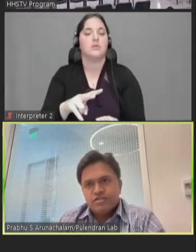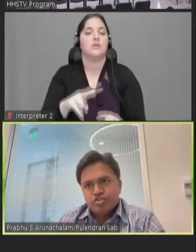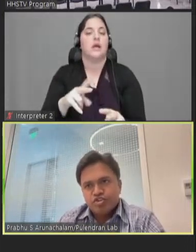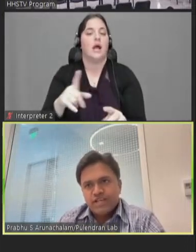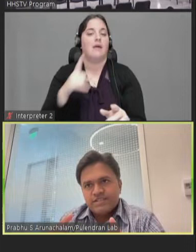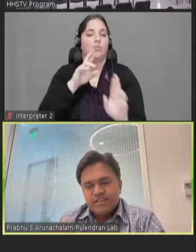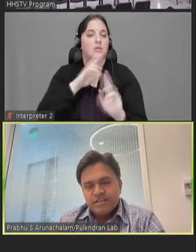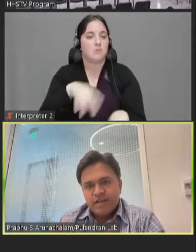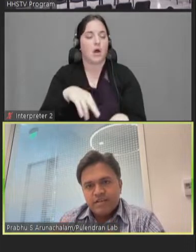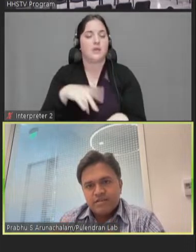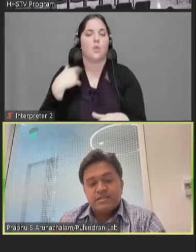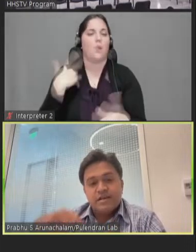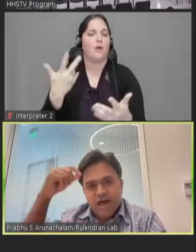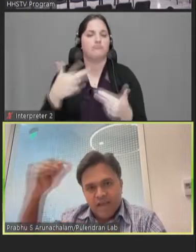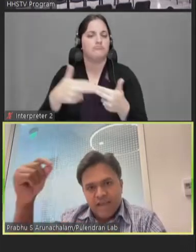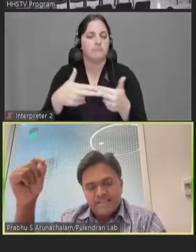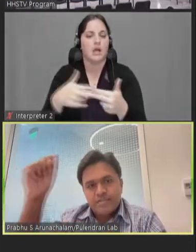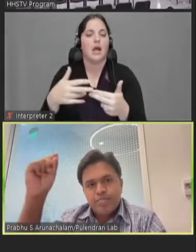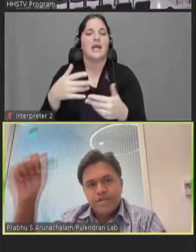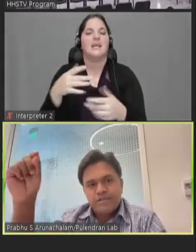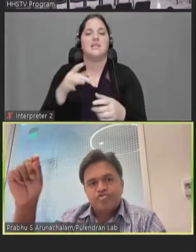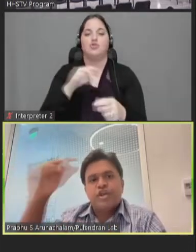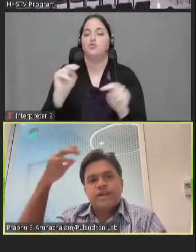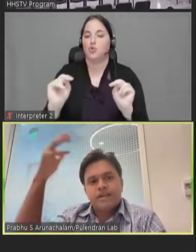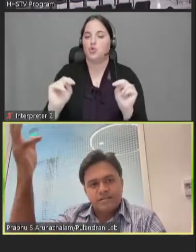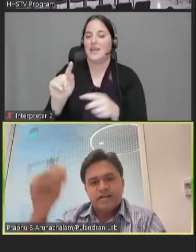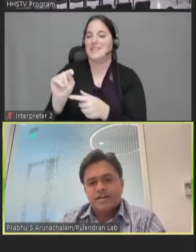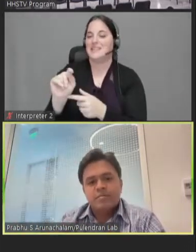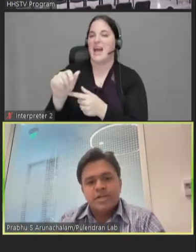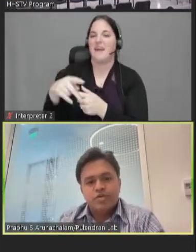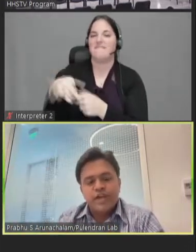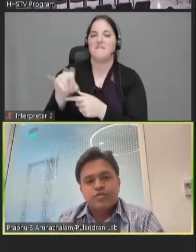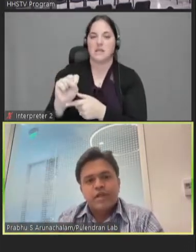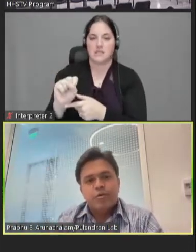is neutralizing titers against the beta strain and at that time in 2021,